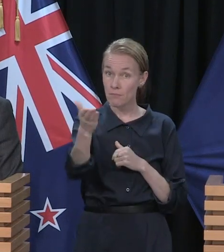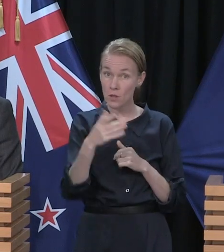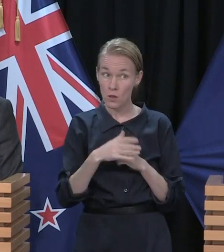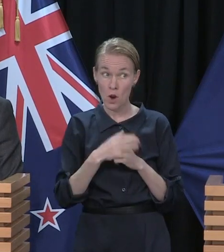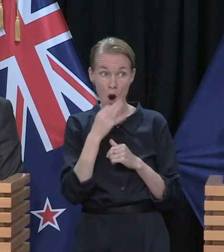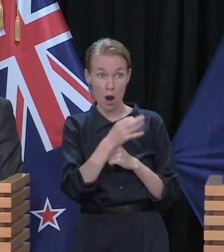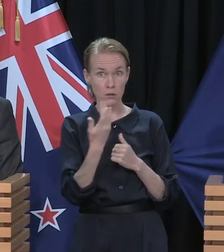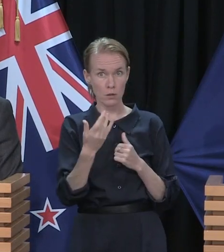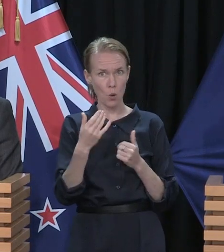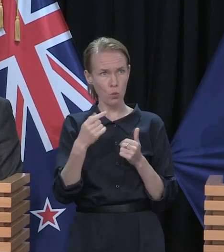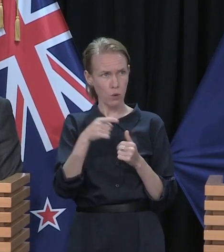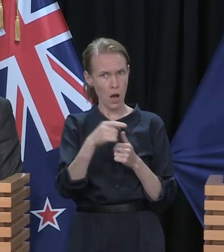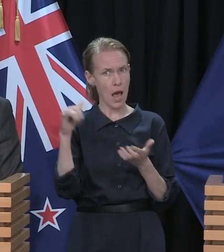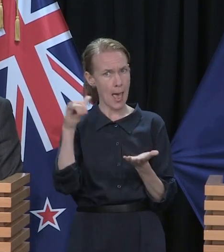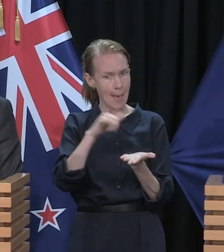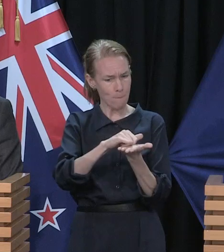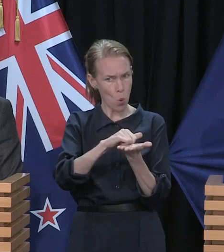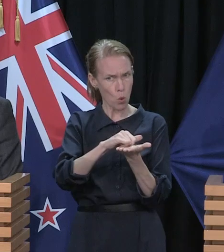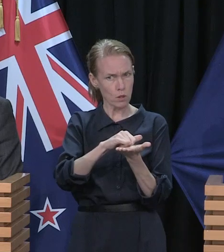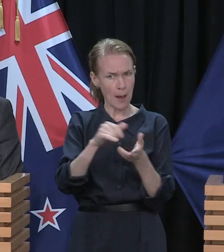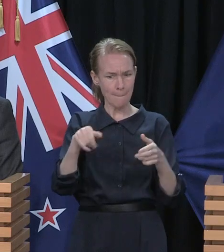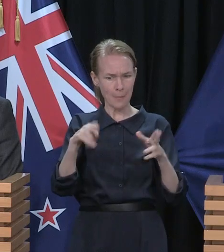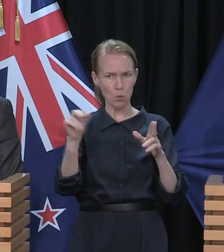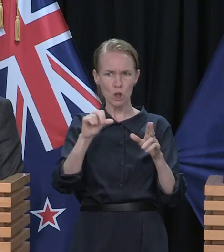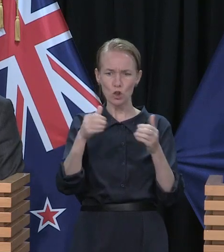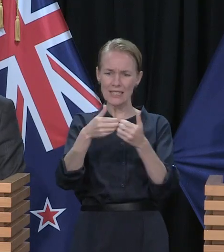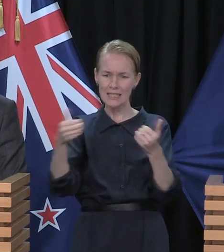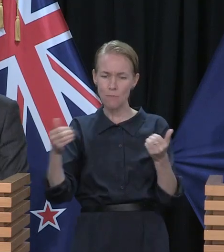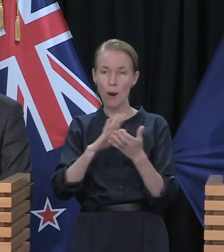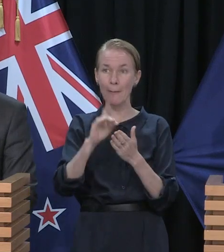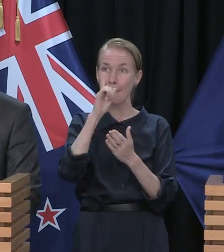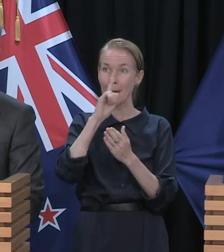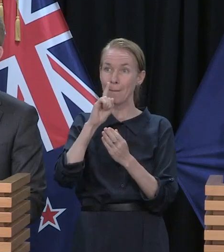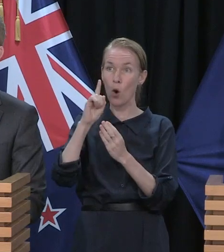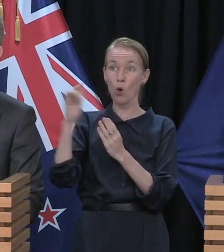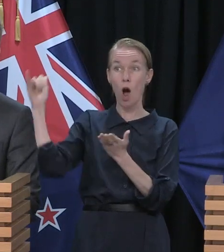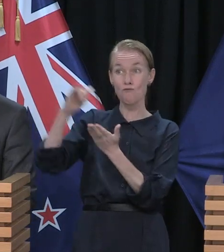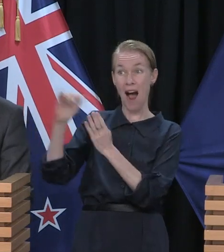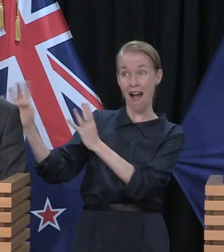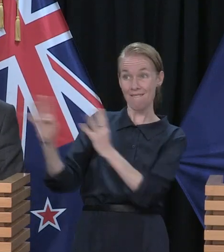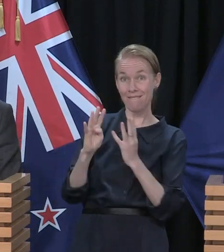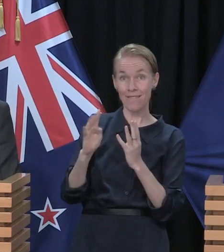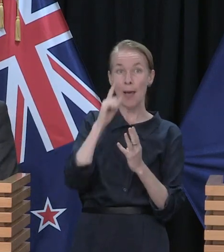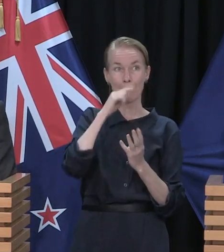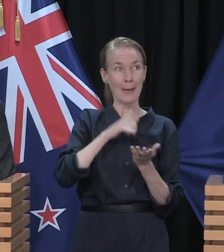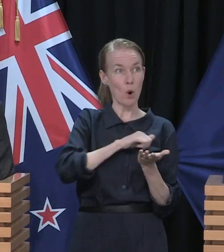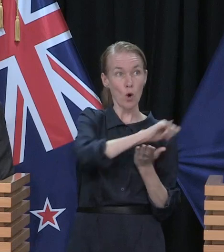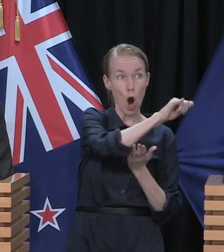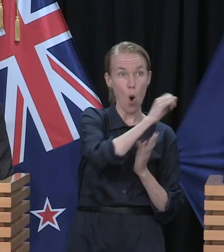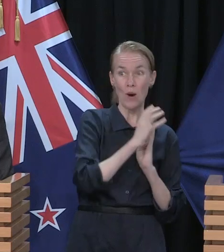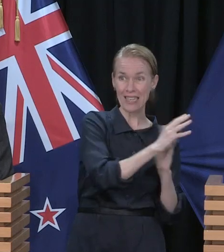potentially have COVID-19. We don't try to petition off departures from